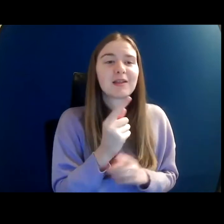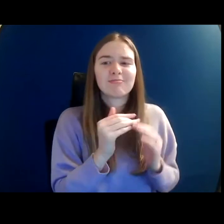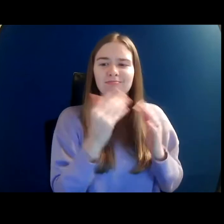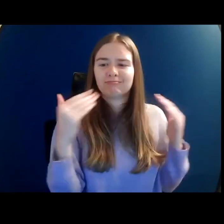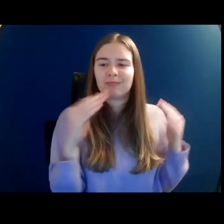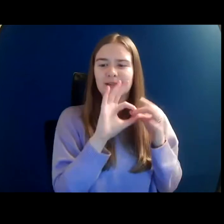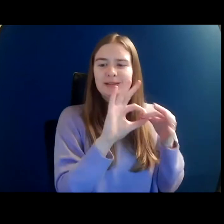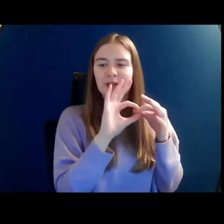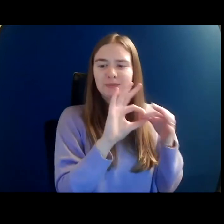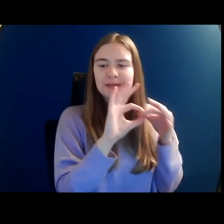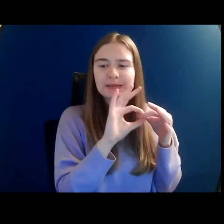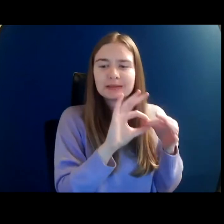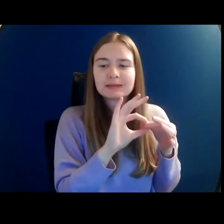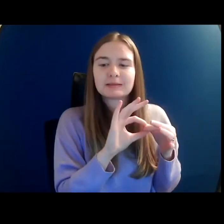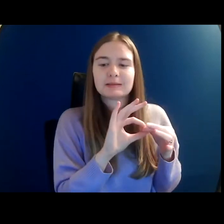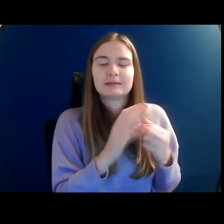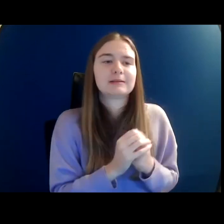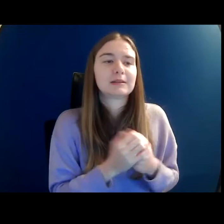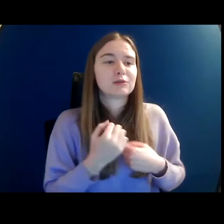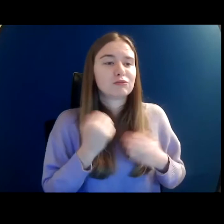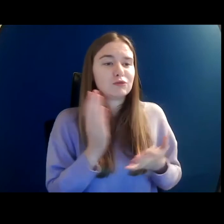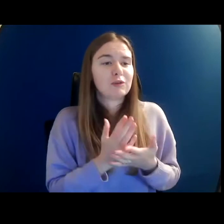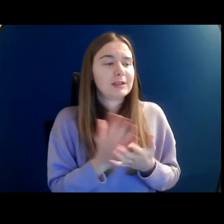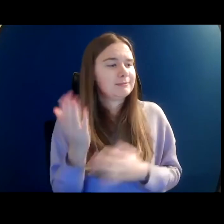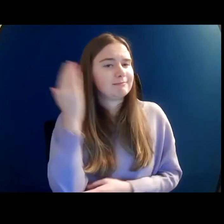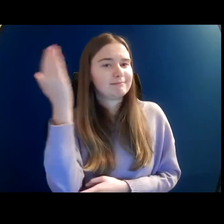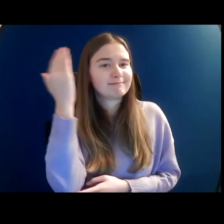in particular that we have achieved is truly inspiring and absolutely something